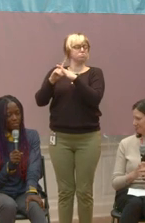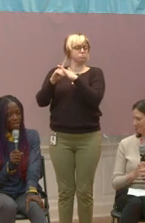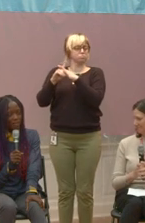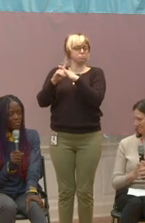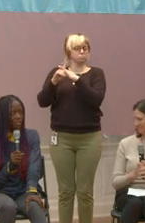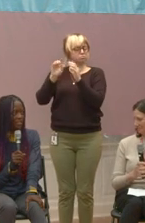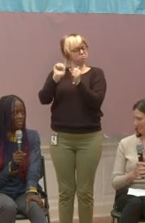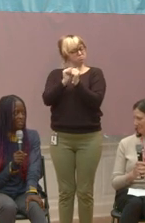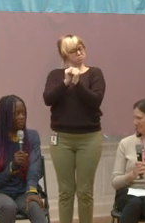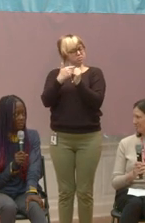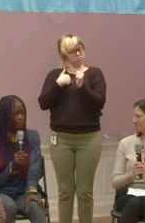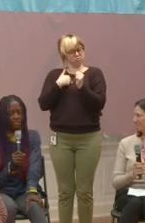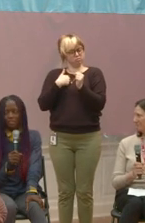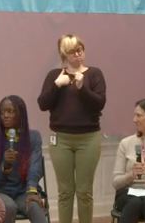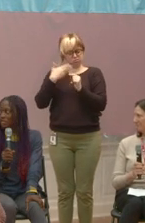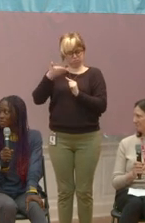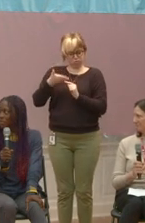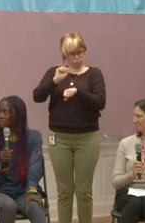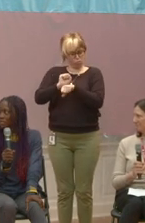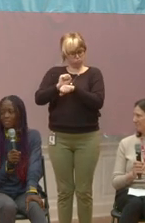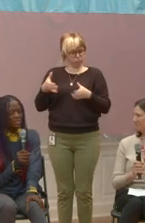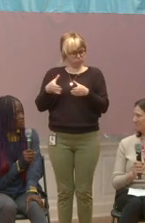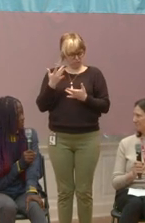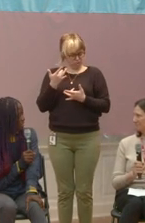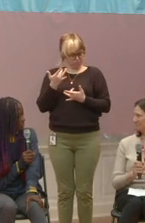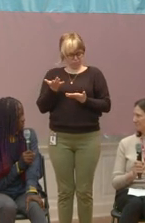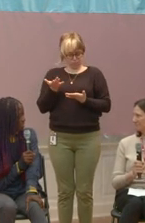was: how did we end up working in museums. So the way for me to